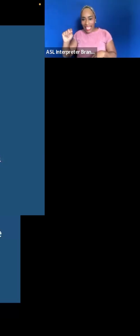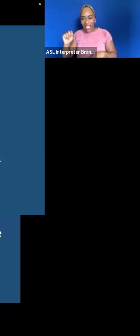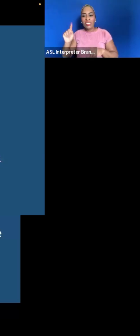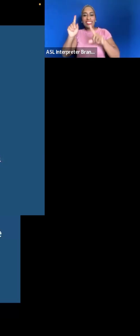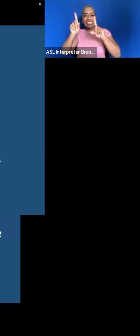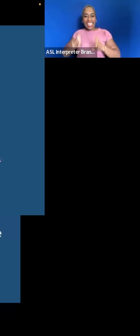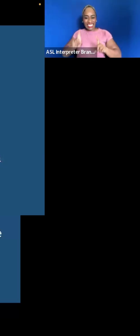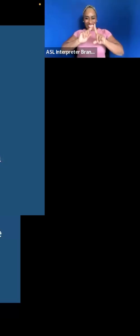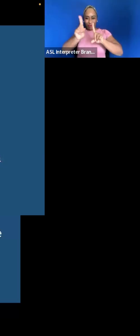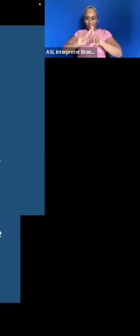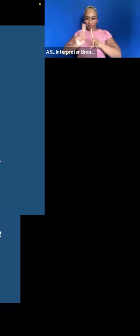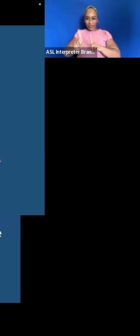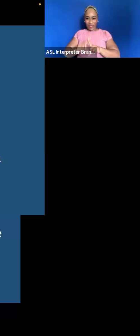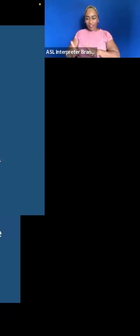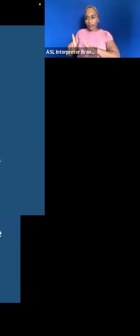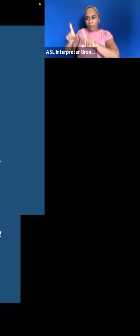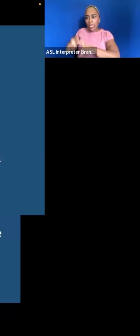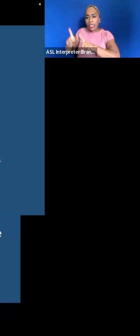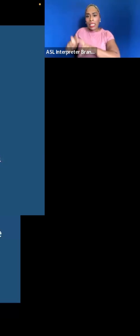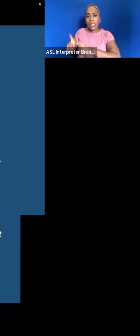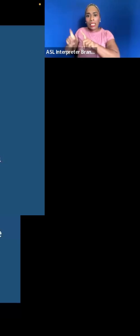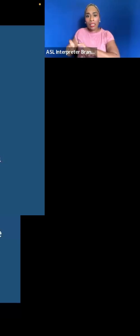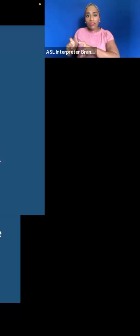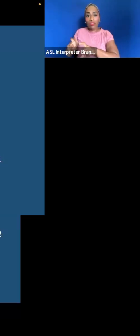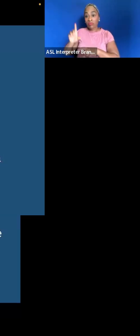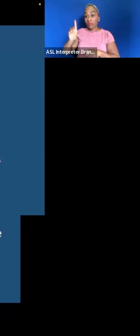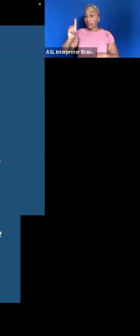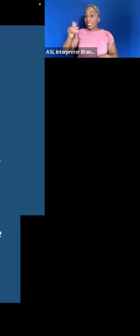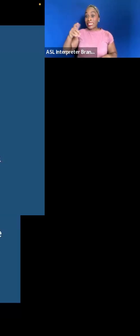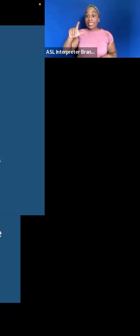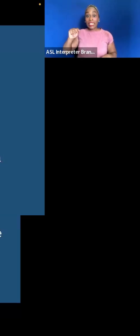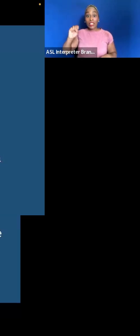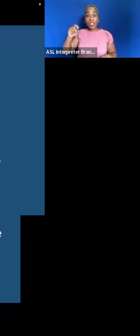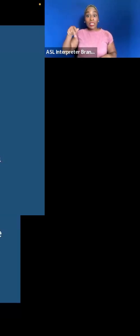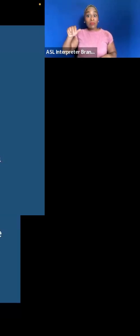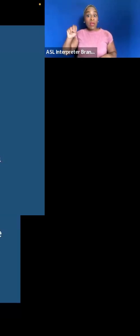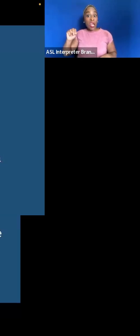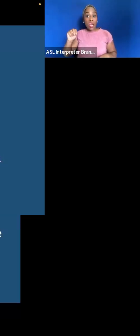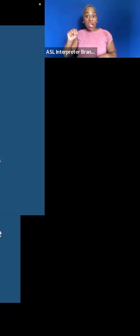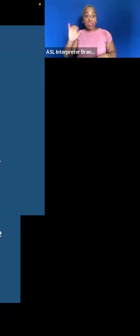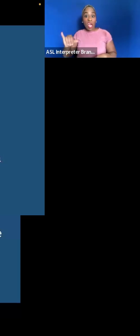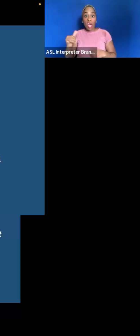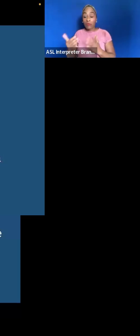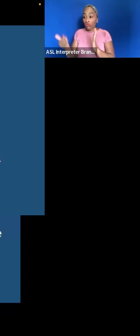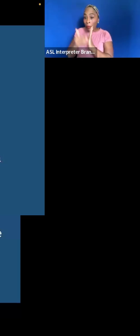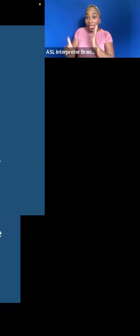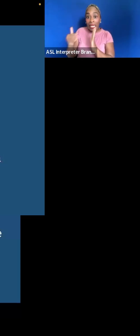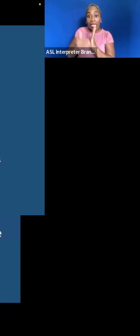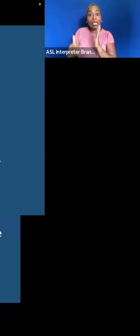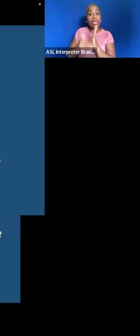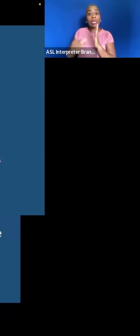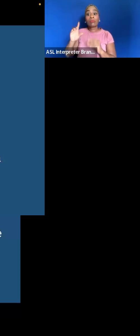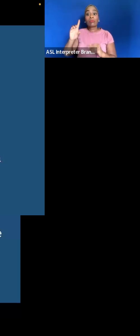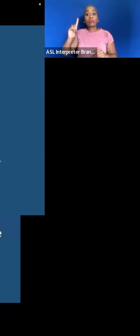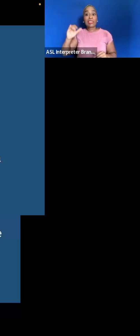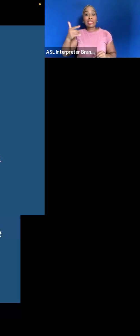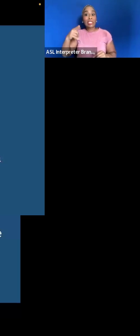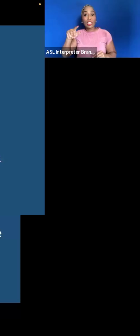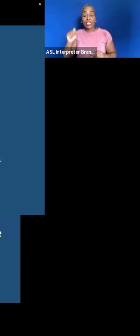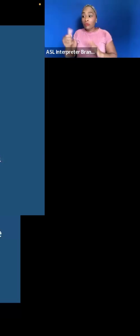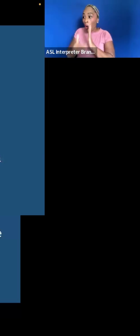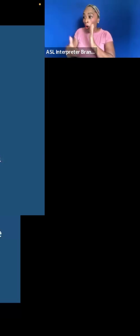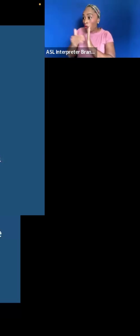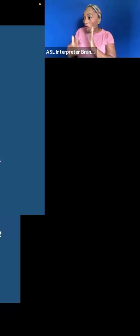And the digit span, for example, they're just repeating back those digits to the examiner and that doesn't take any accommodation.